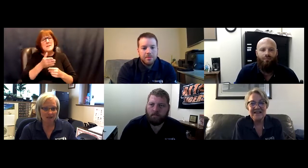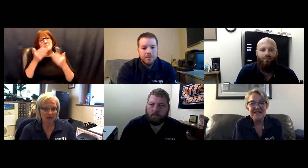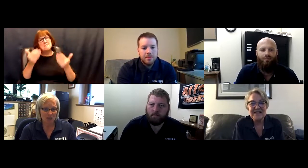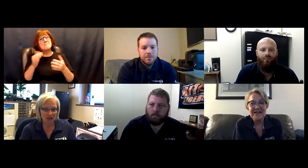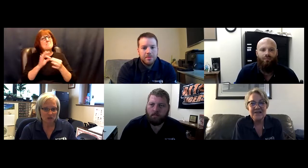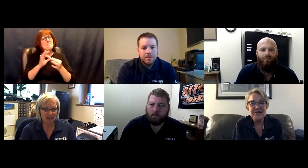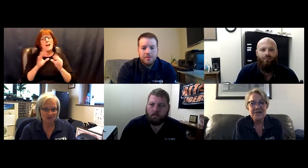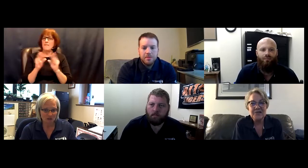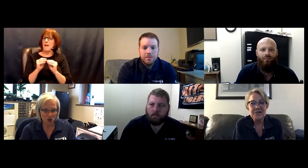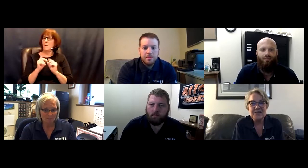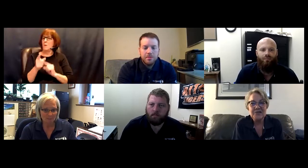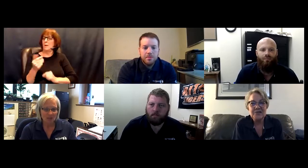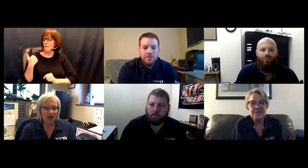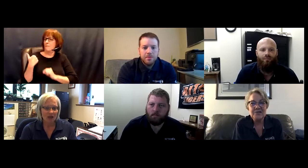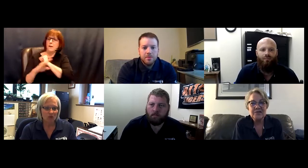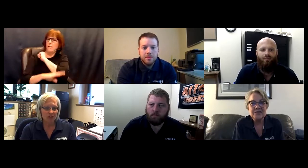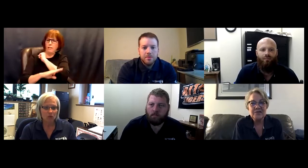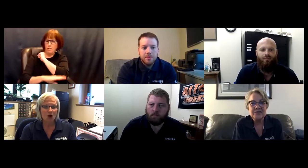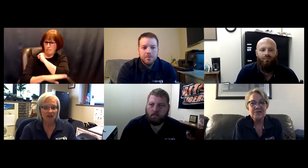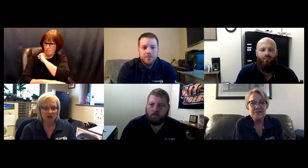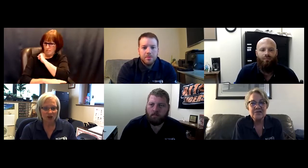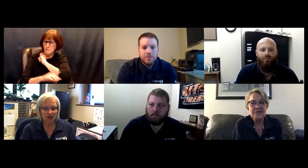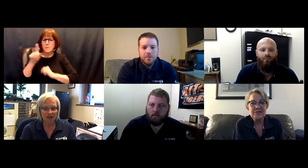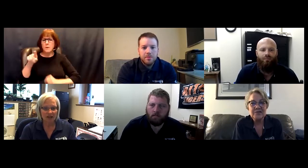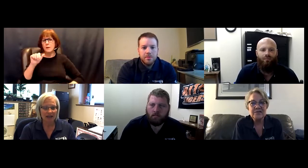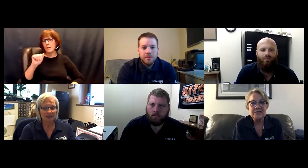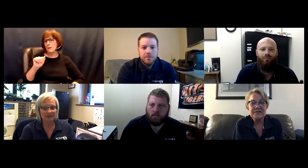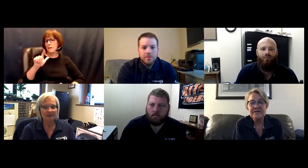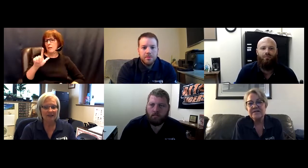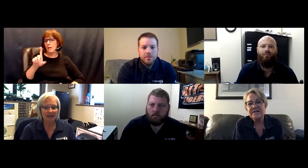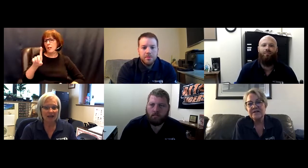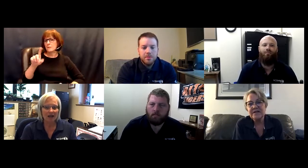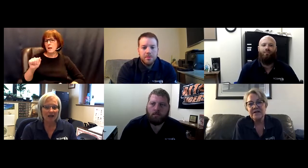that I went to last fall. I went to ALDAcon in Kansas City